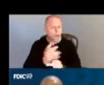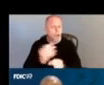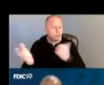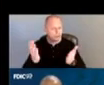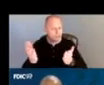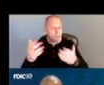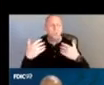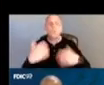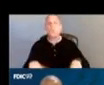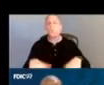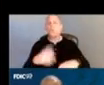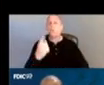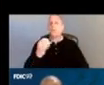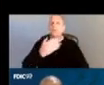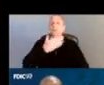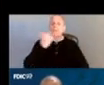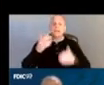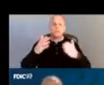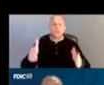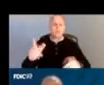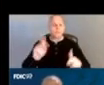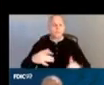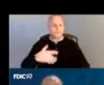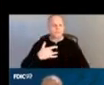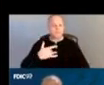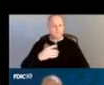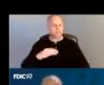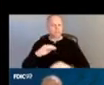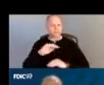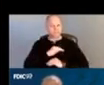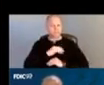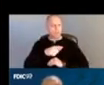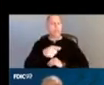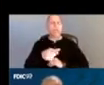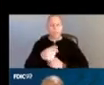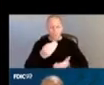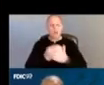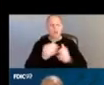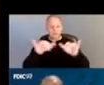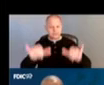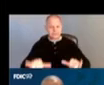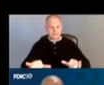ways for people to feel that the financial system works for them. Financial education